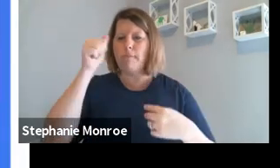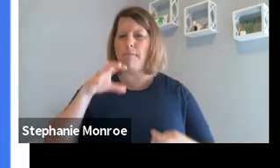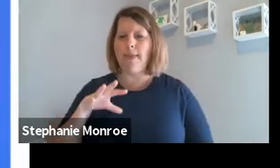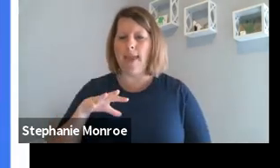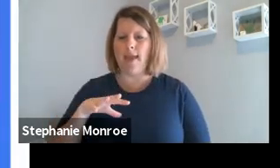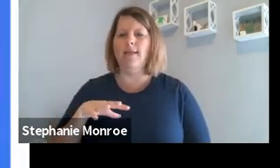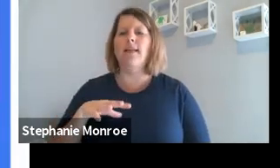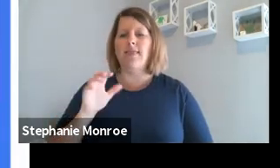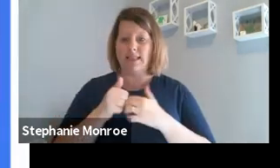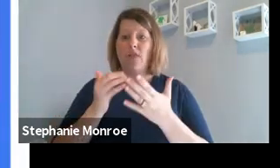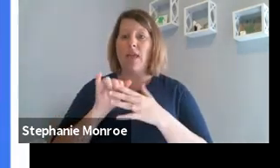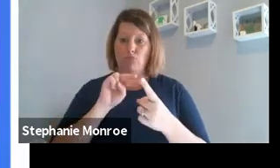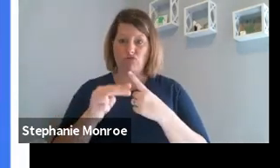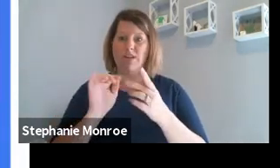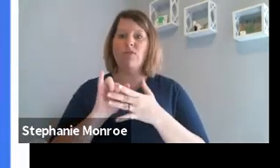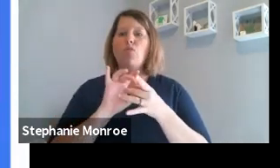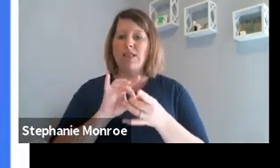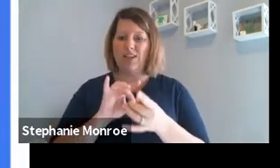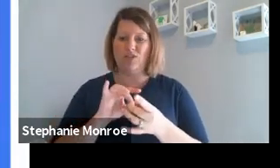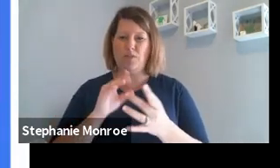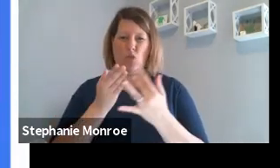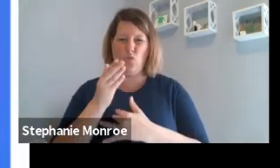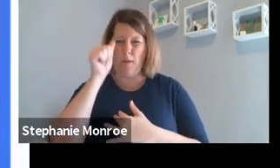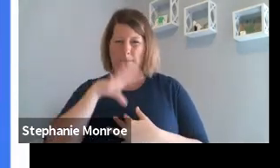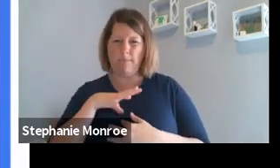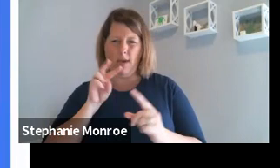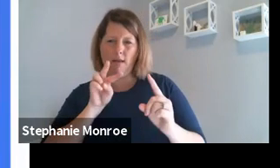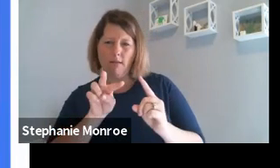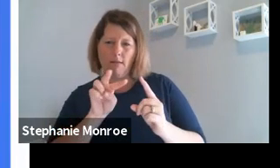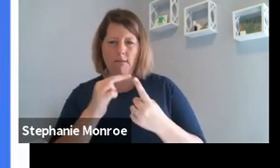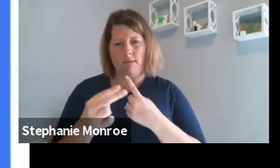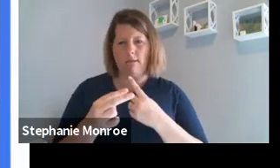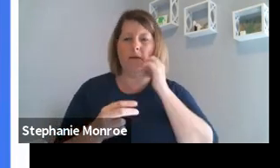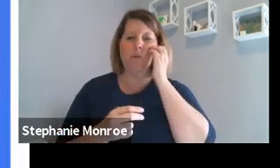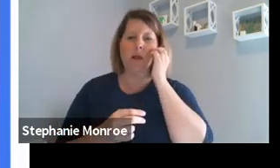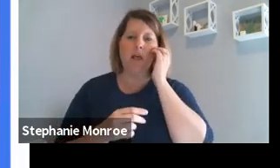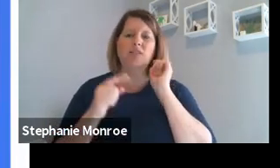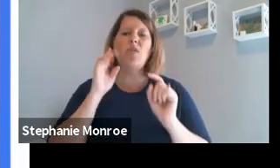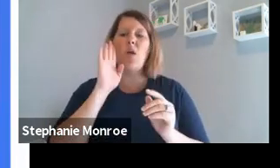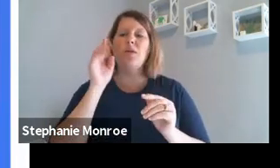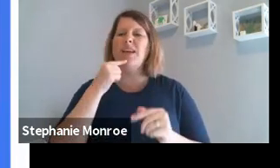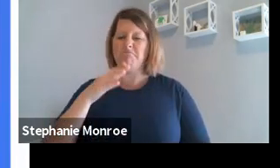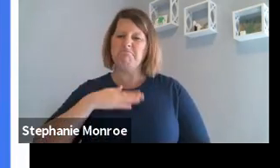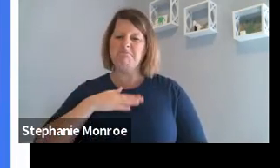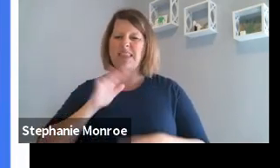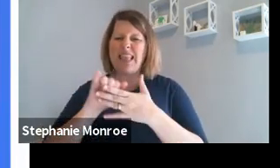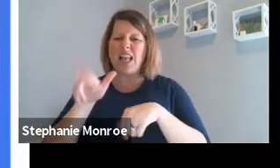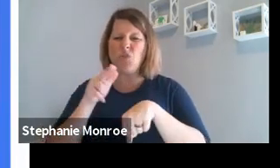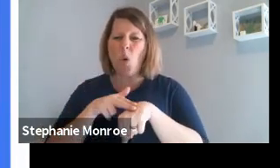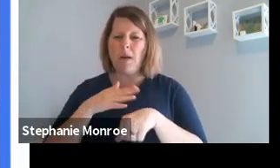They will proceed certain acts to be typical, and to be correct for a male to carry it out.